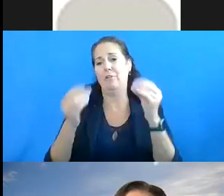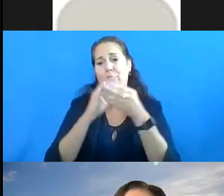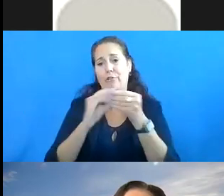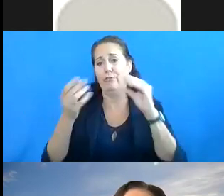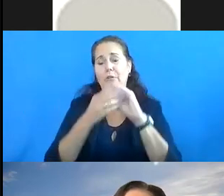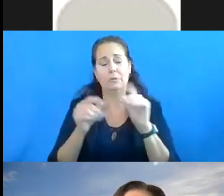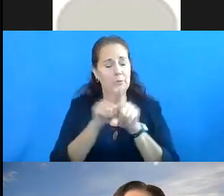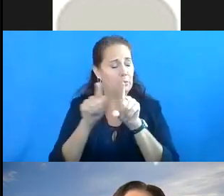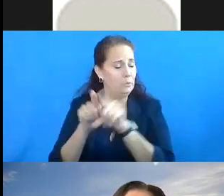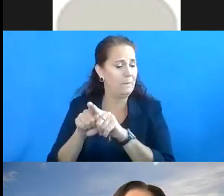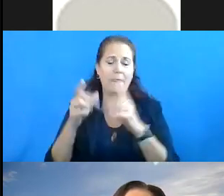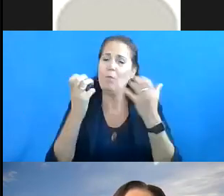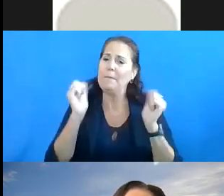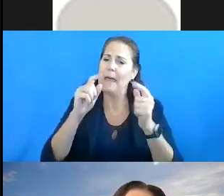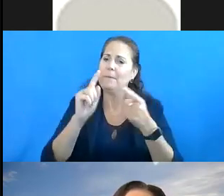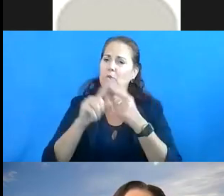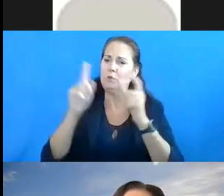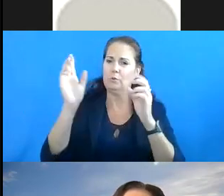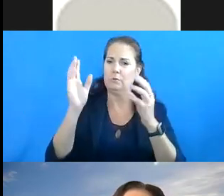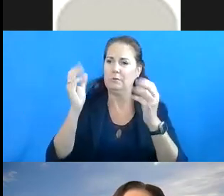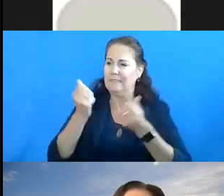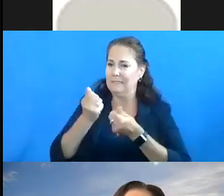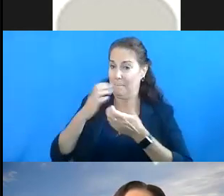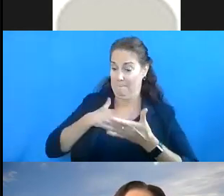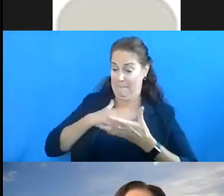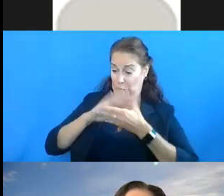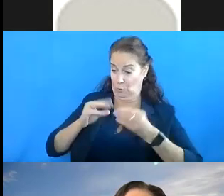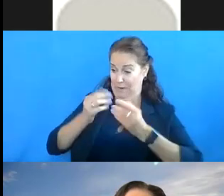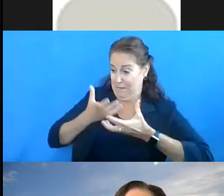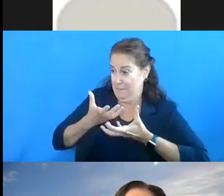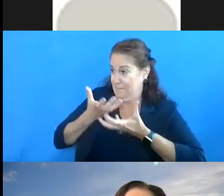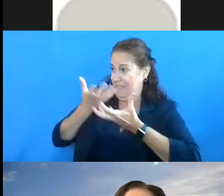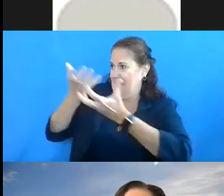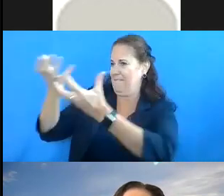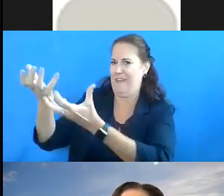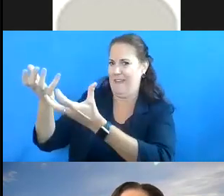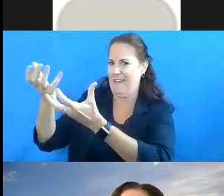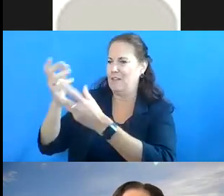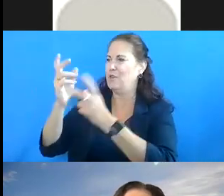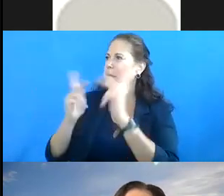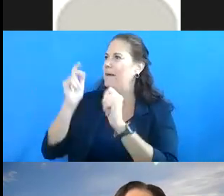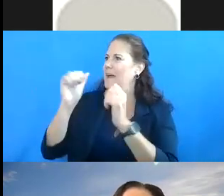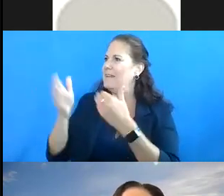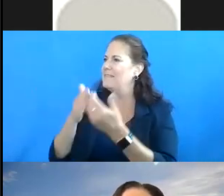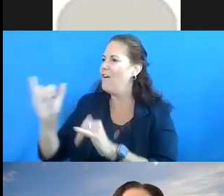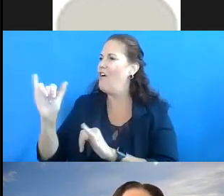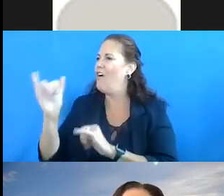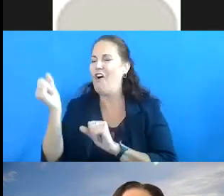You want to be able to convey your story so that people can easily understand it and will want to